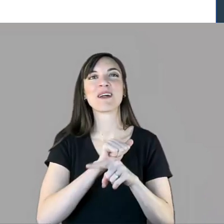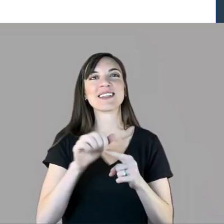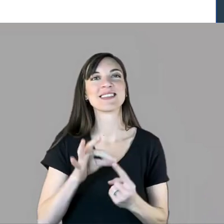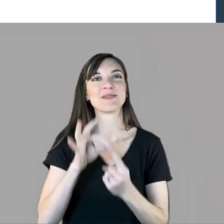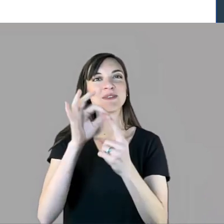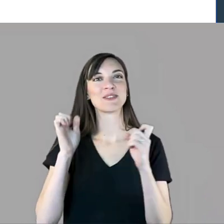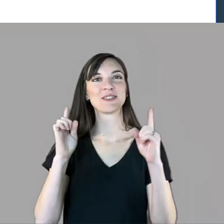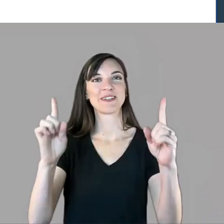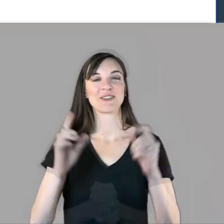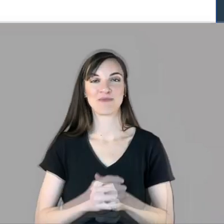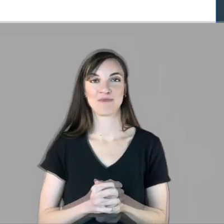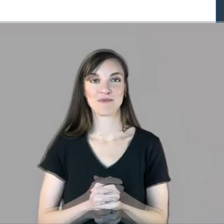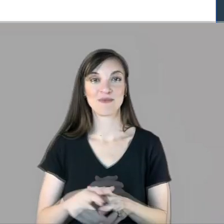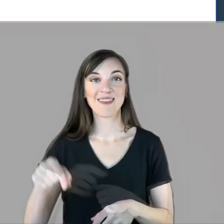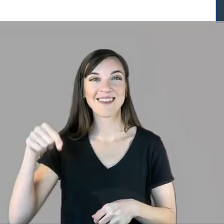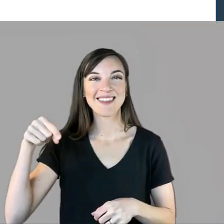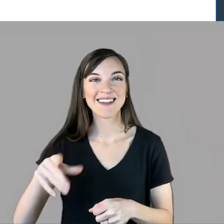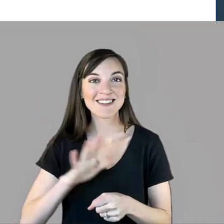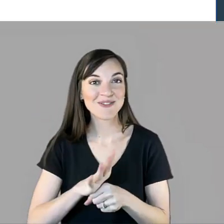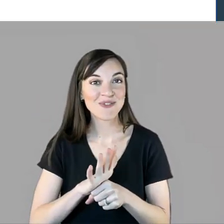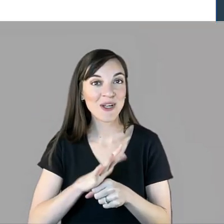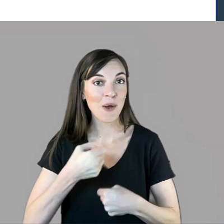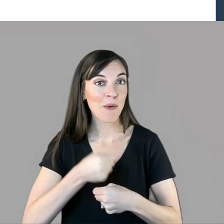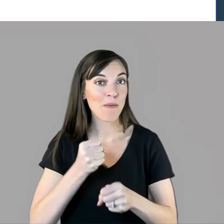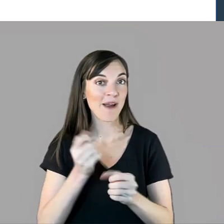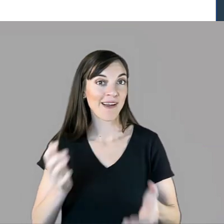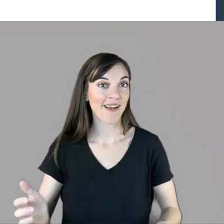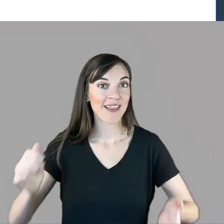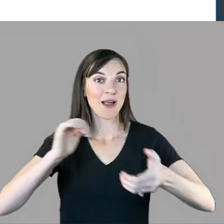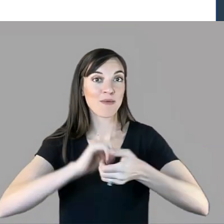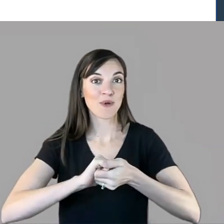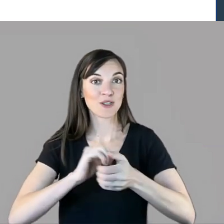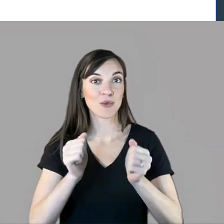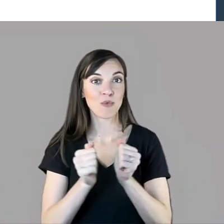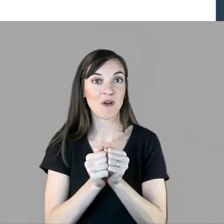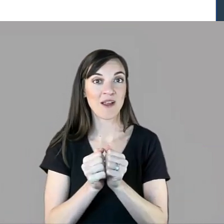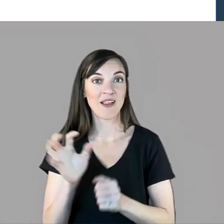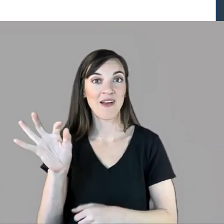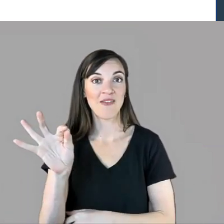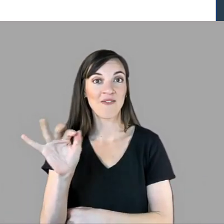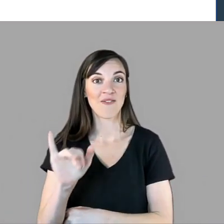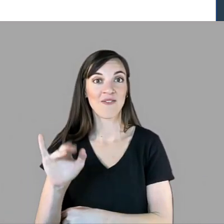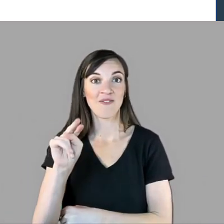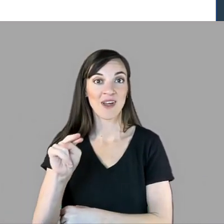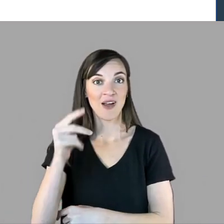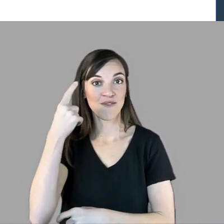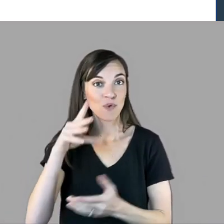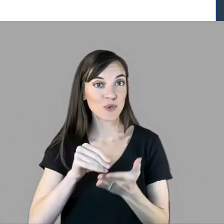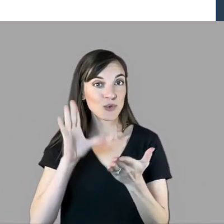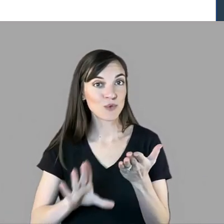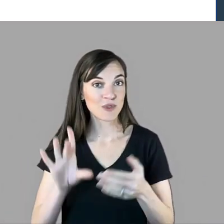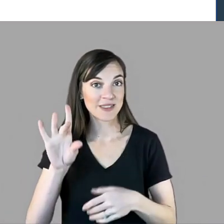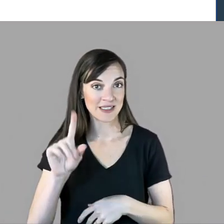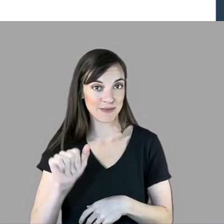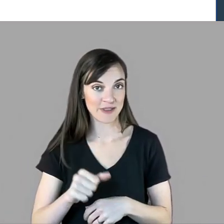High-Leverage Practices in Special Education. This video was made in collaboration with FIN for Students with Disabilities,